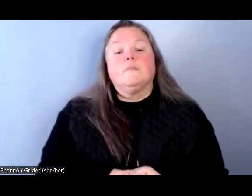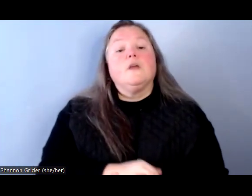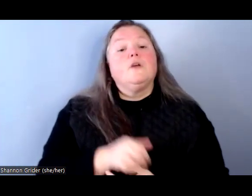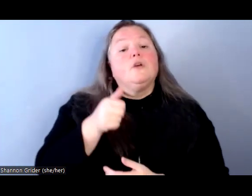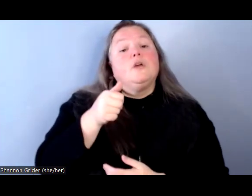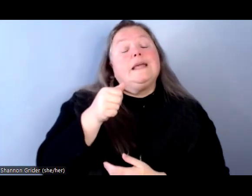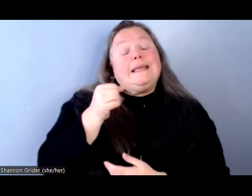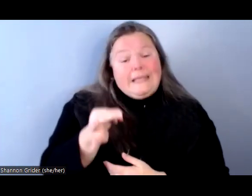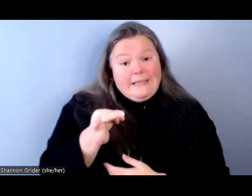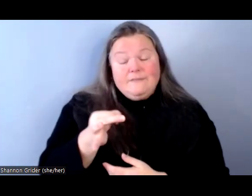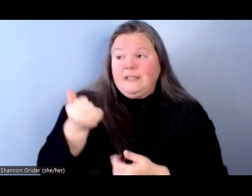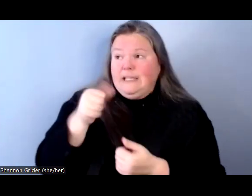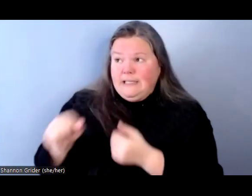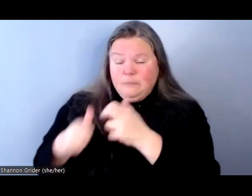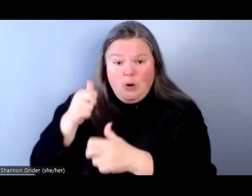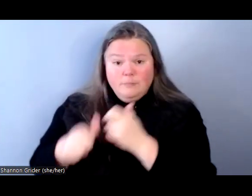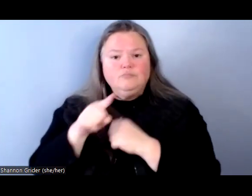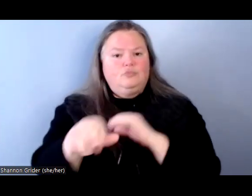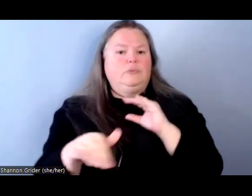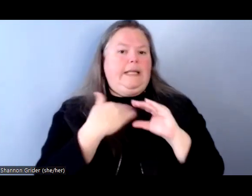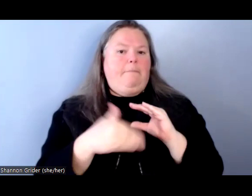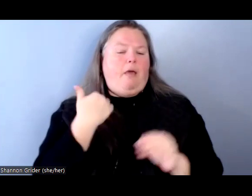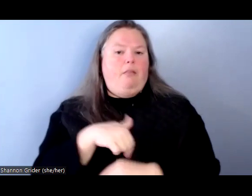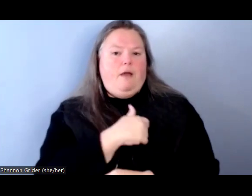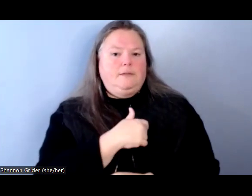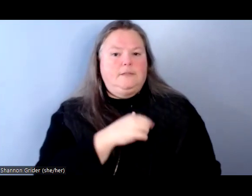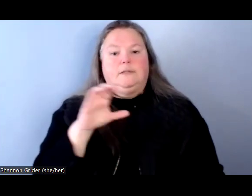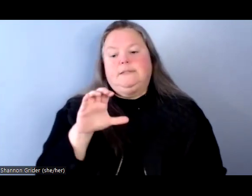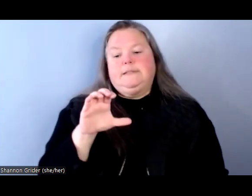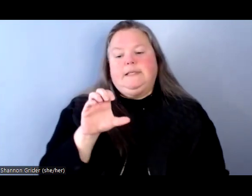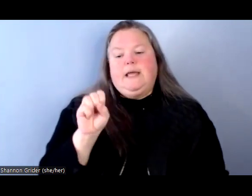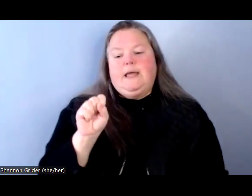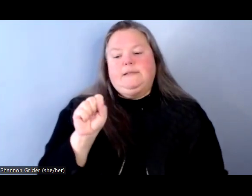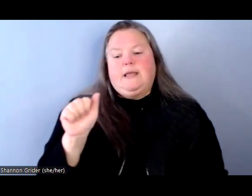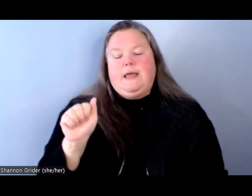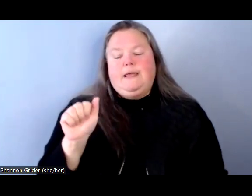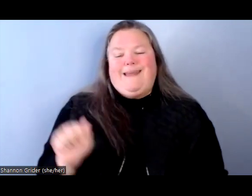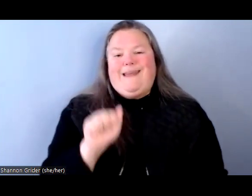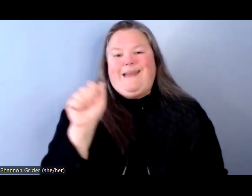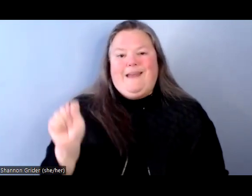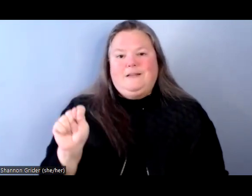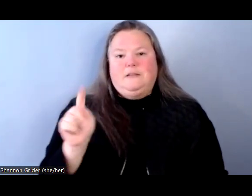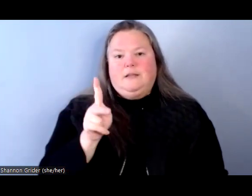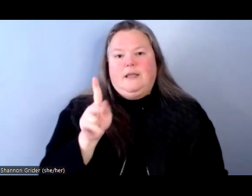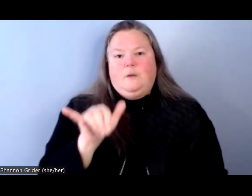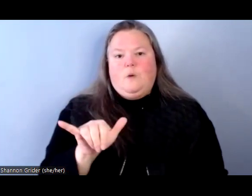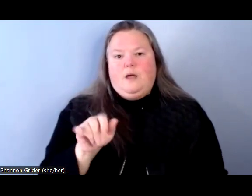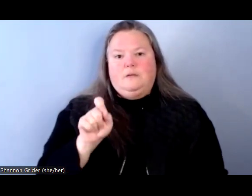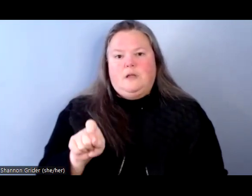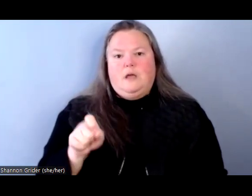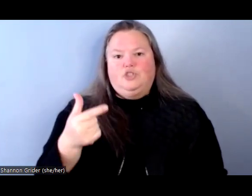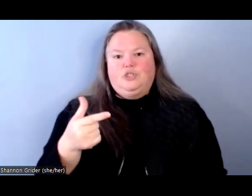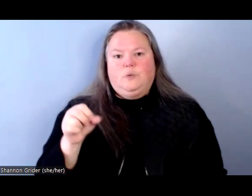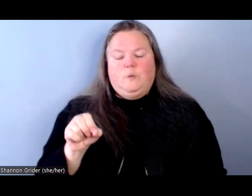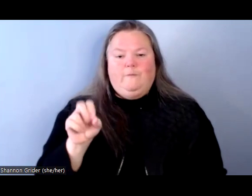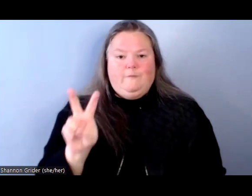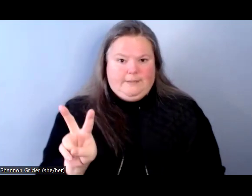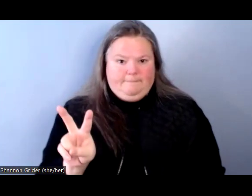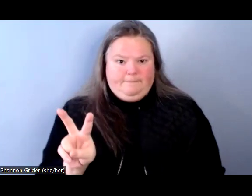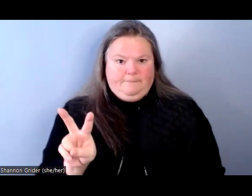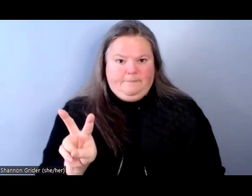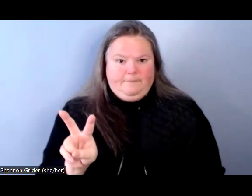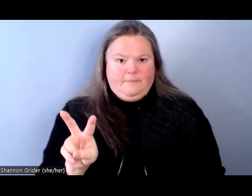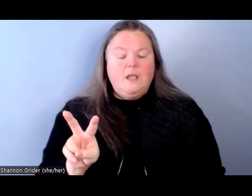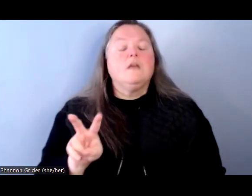You can also email us at csa@ky.gov with the new information